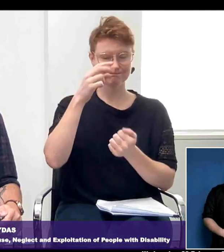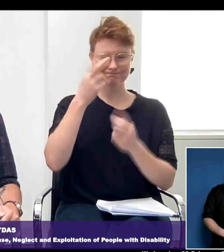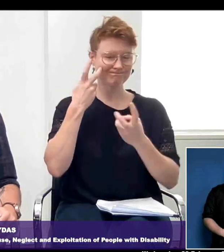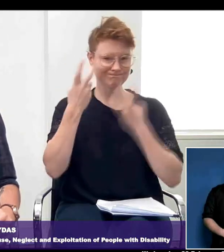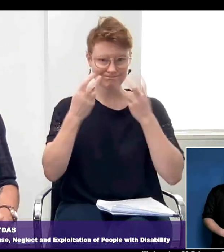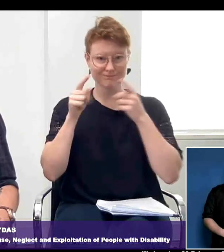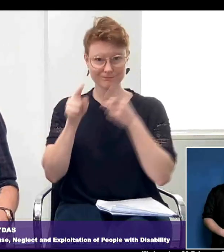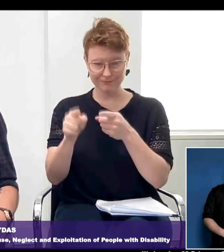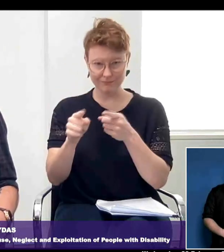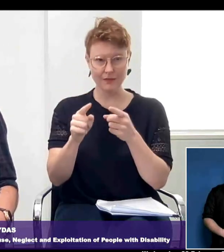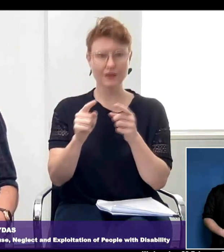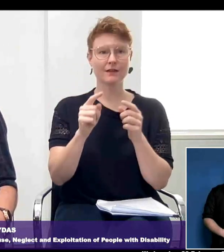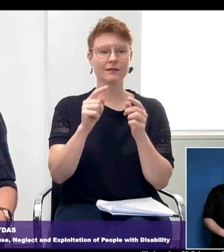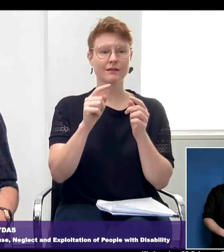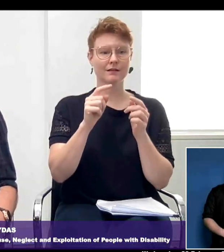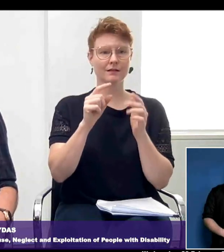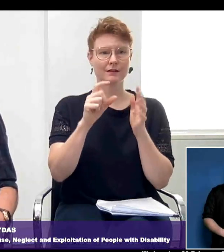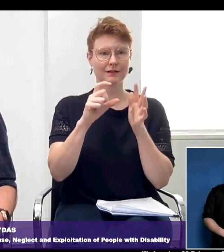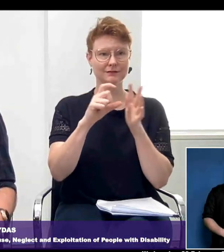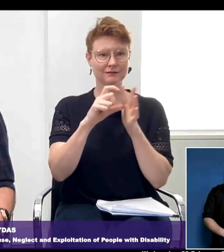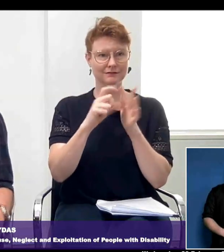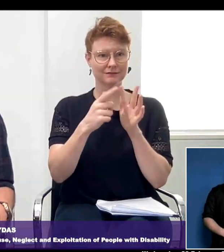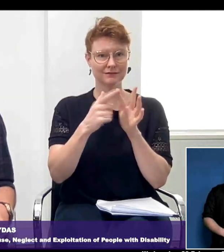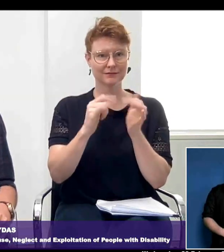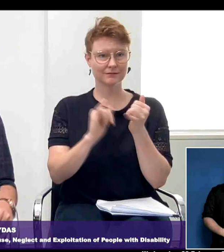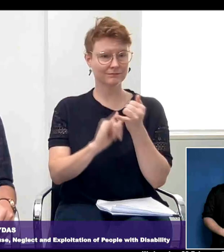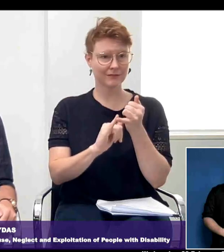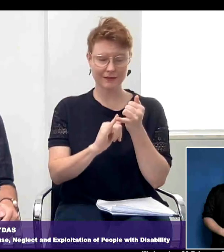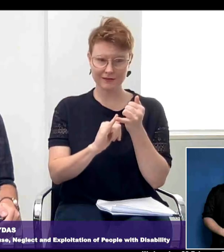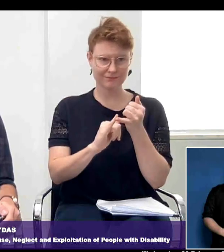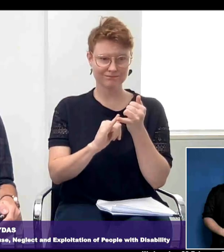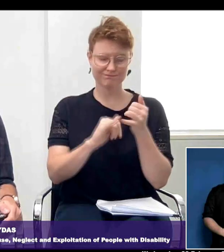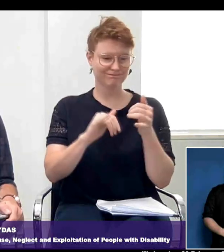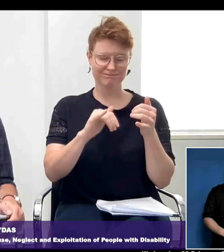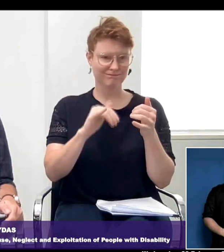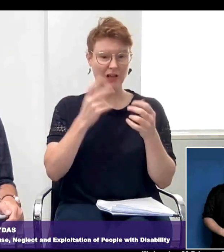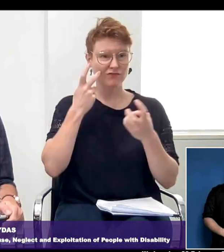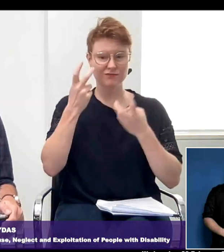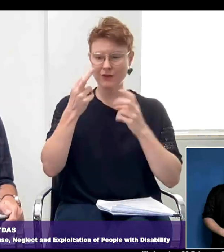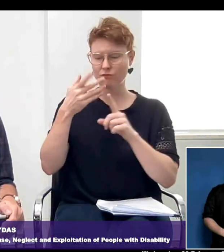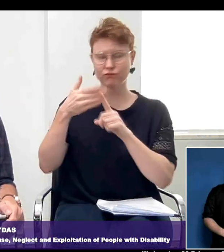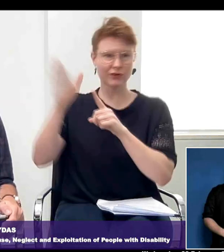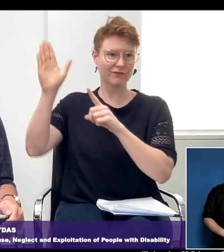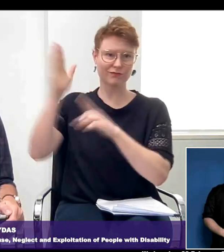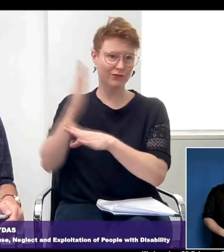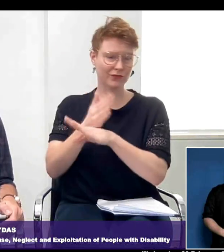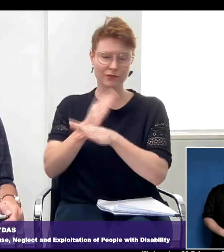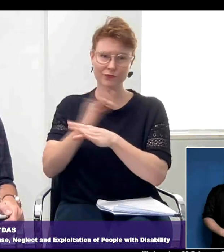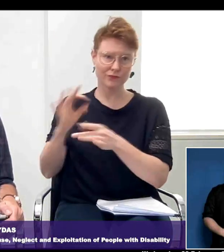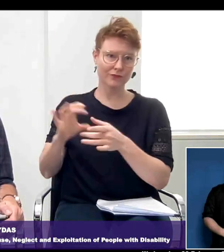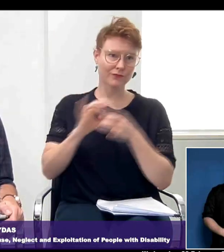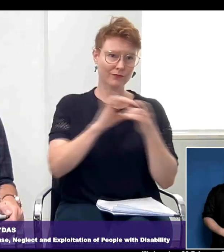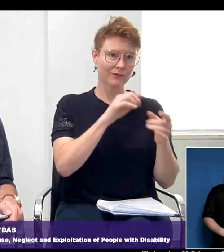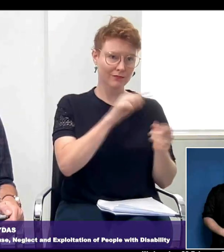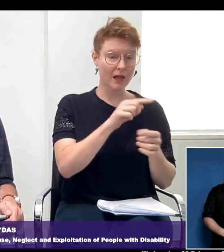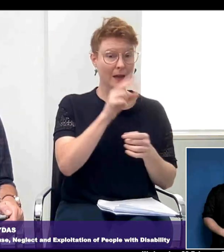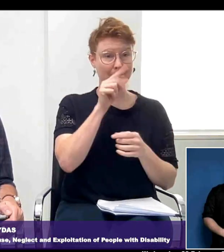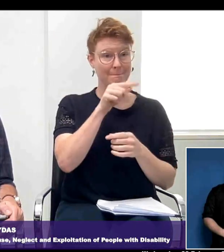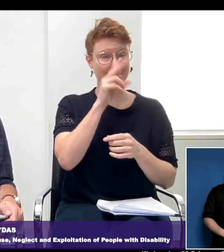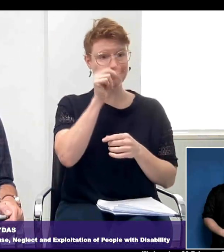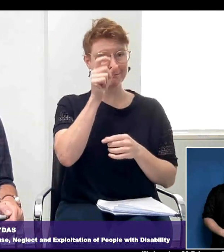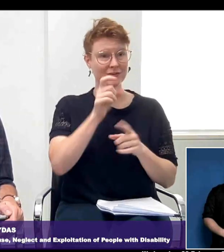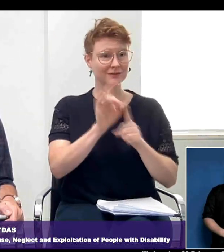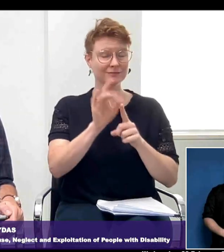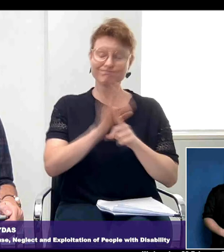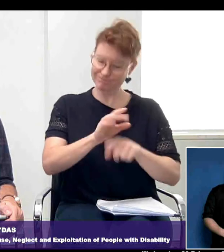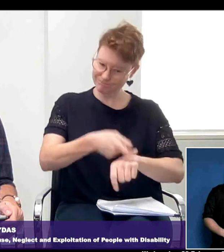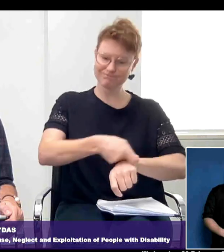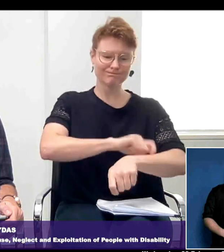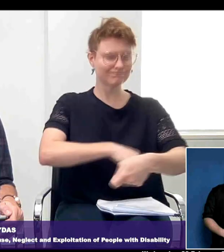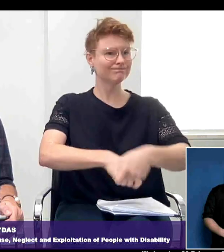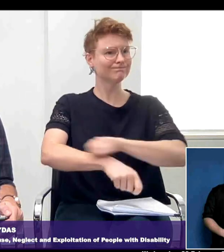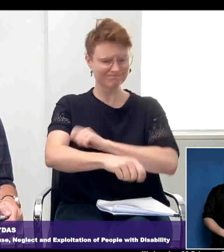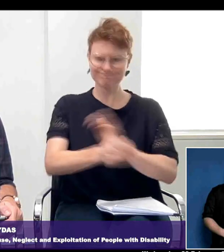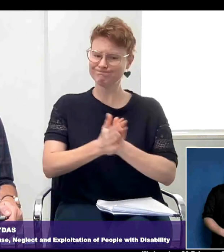qualifications. The DES provider found some random employment that was not